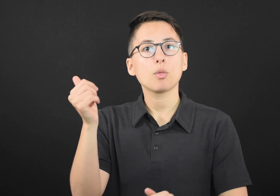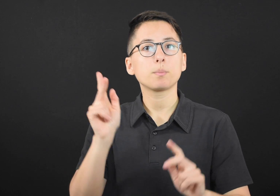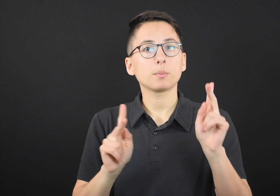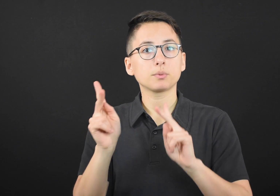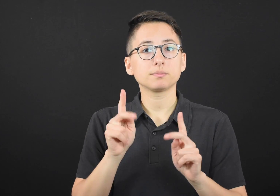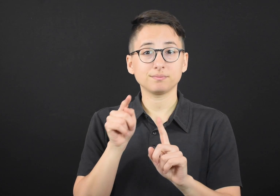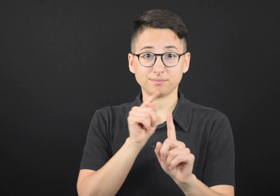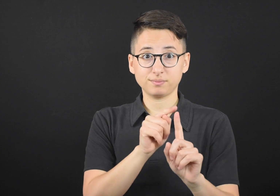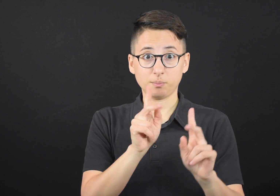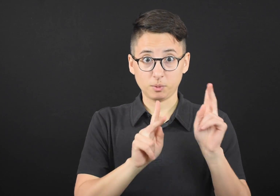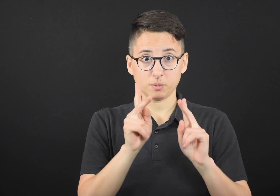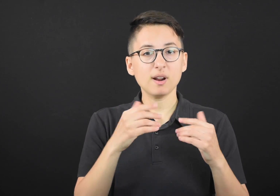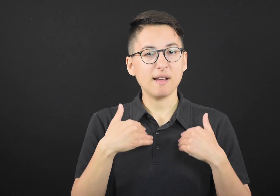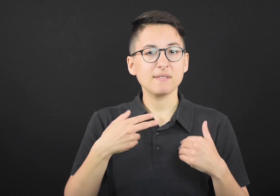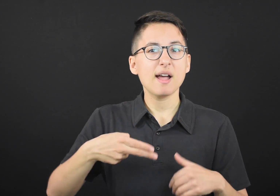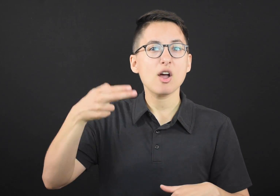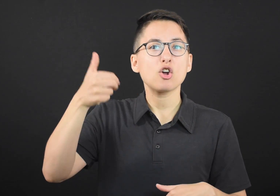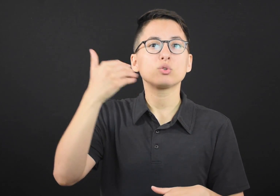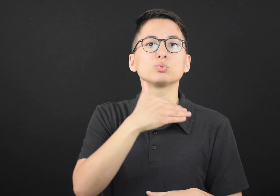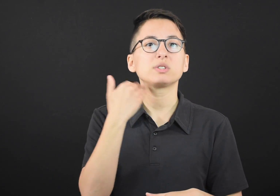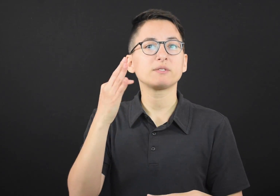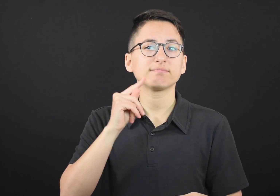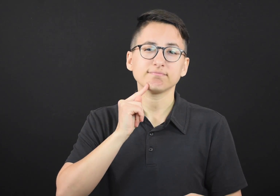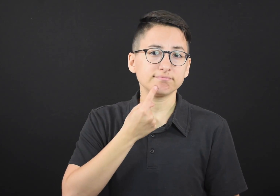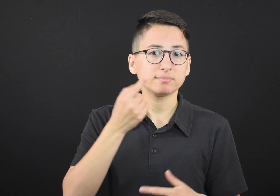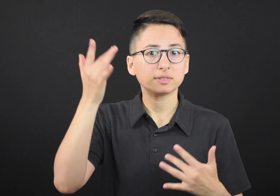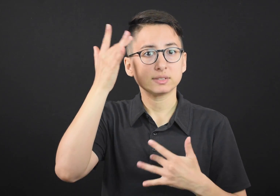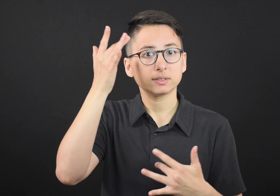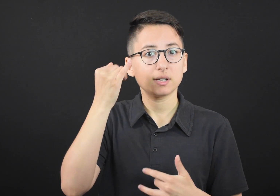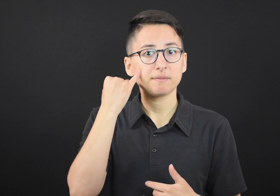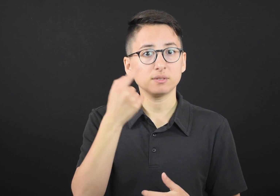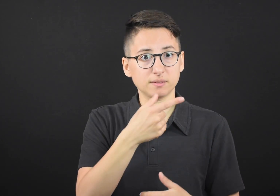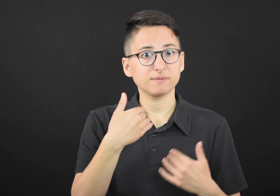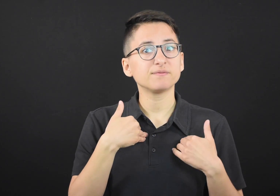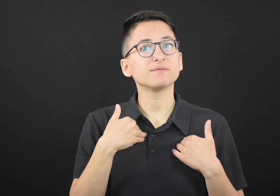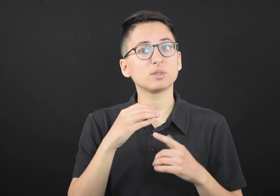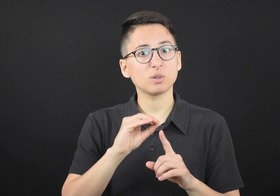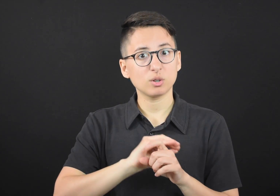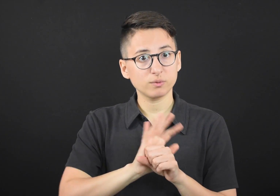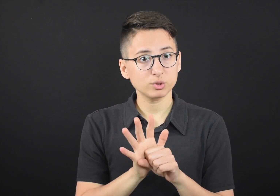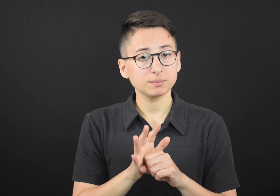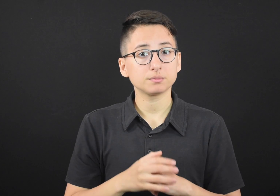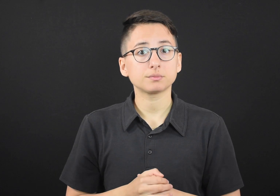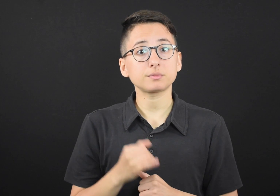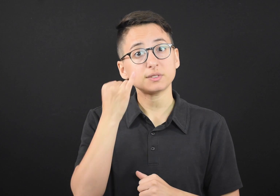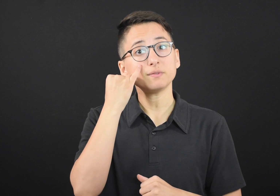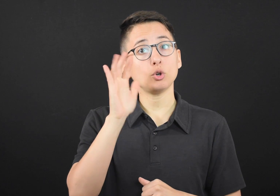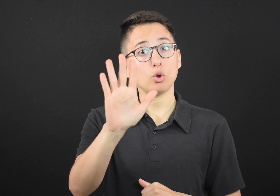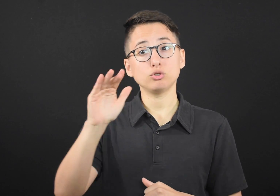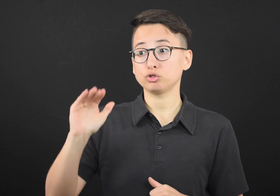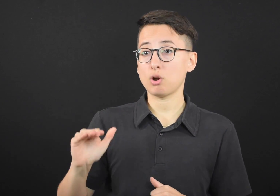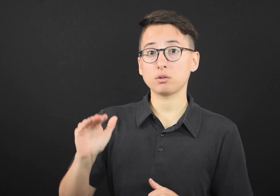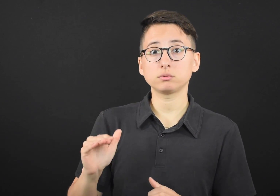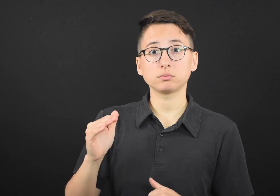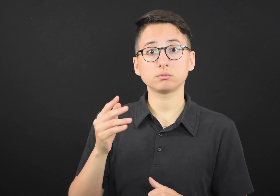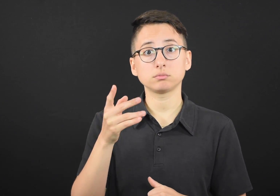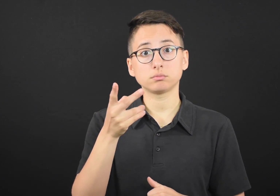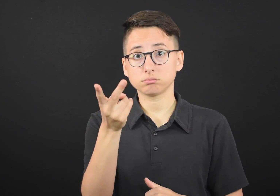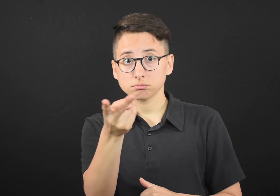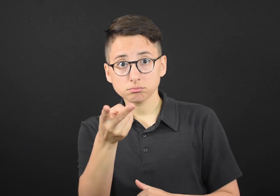risk for severe disease if they do develop COVID-19. In the end, if you and your child decide to